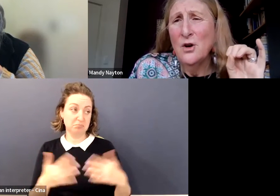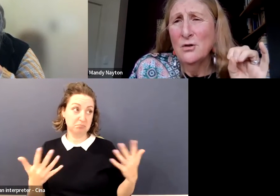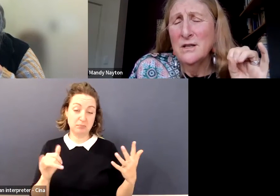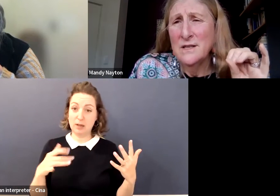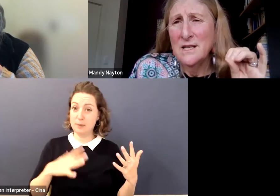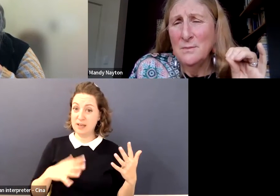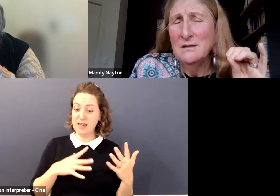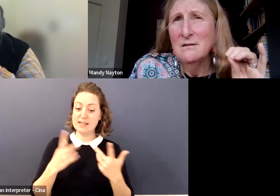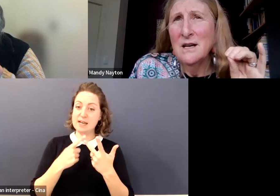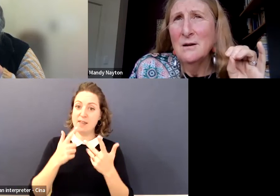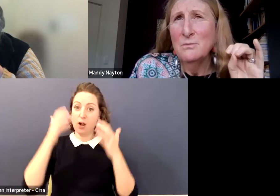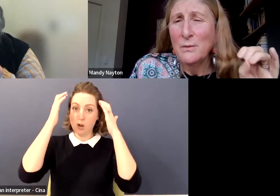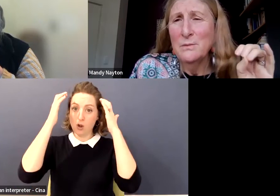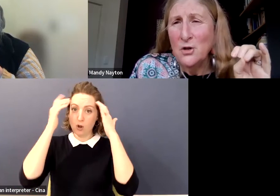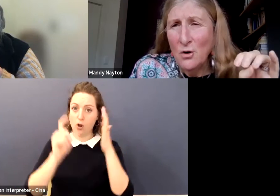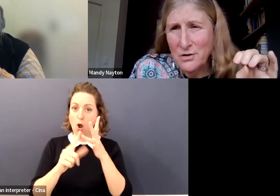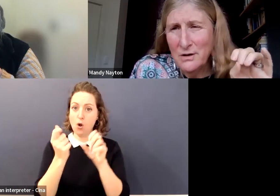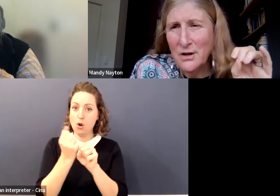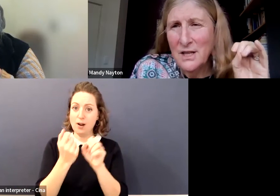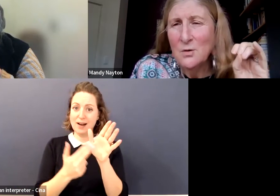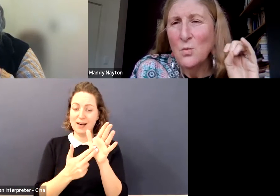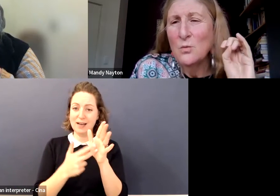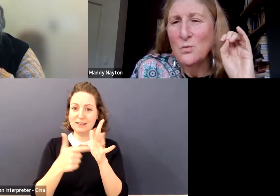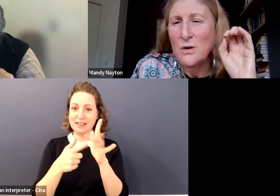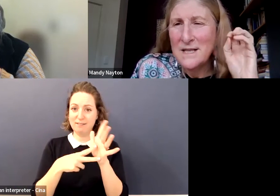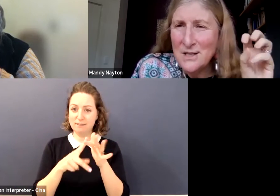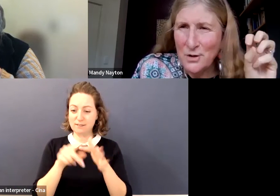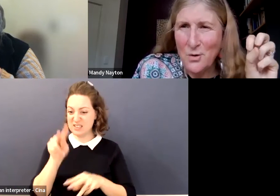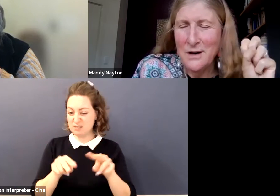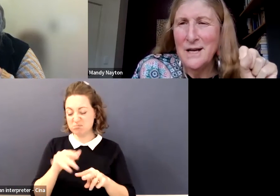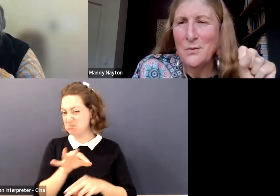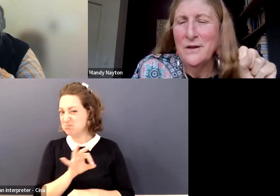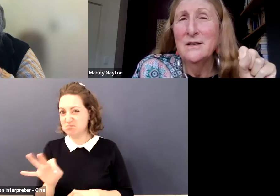cognitive assessment, probably not. I think what is required however,